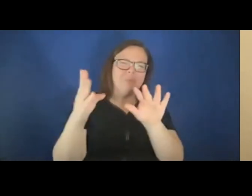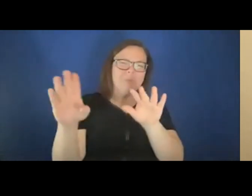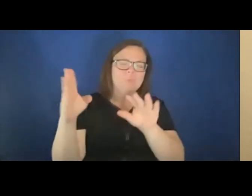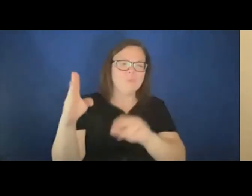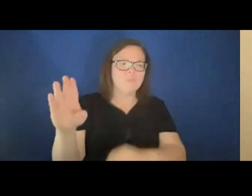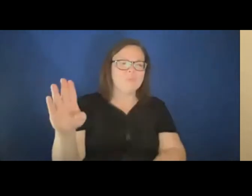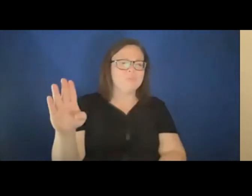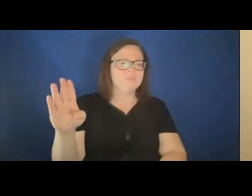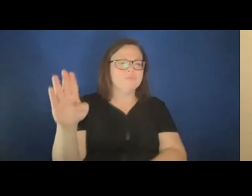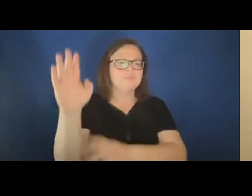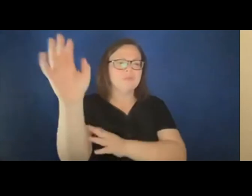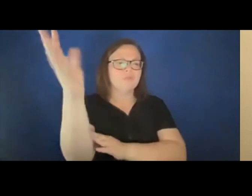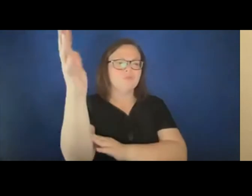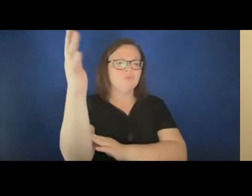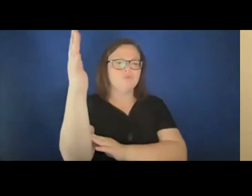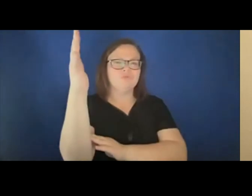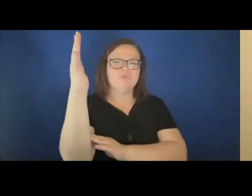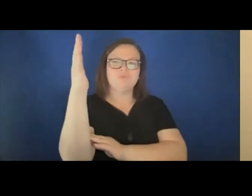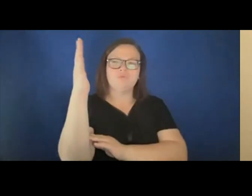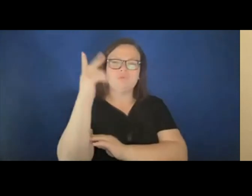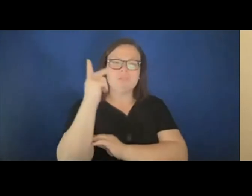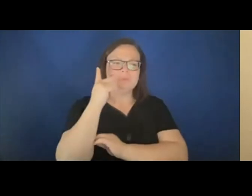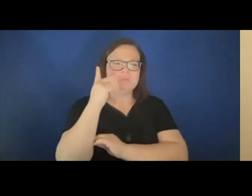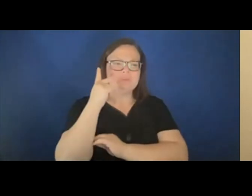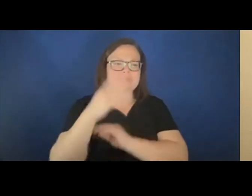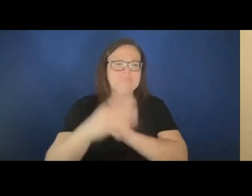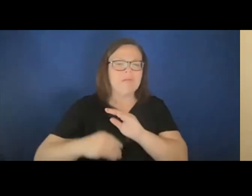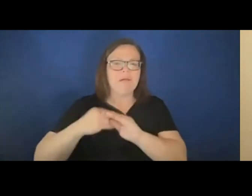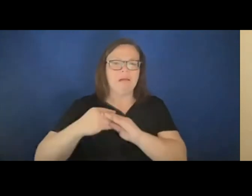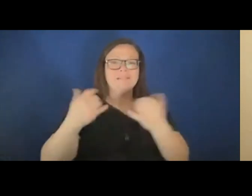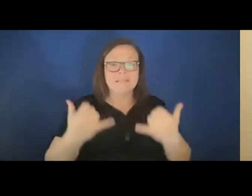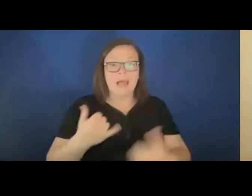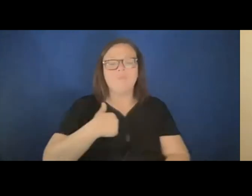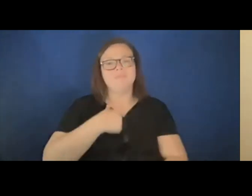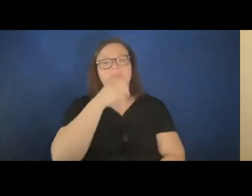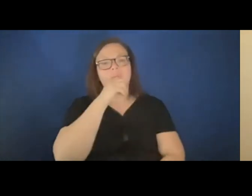tree ringlets rippled round aging knuckles I’m old now—